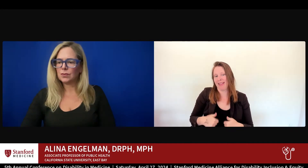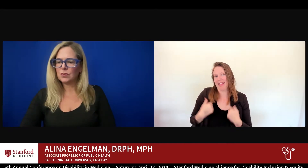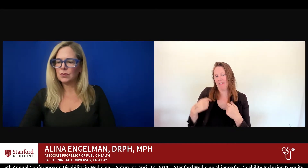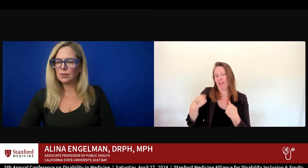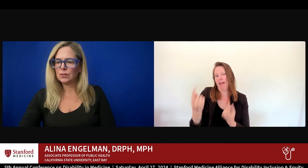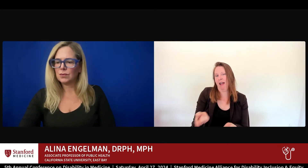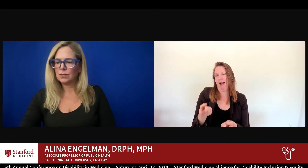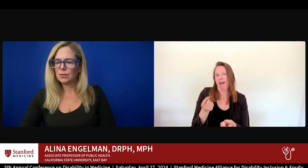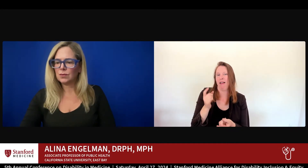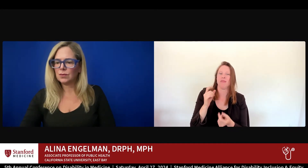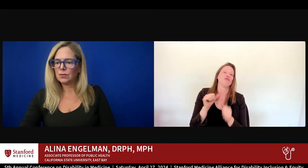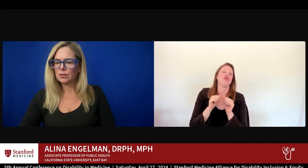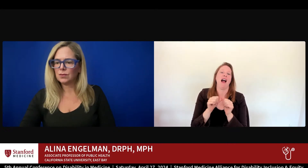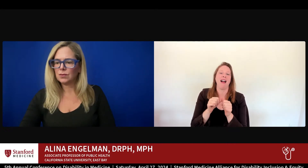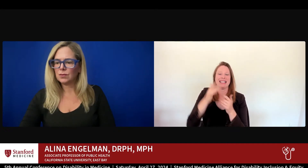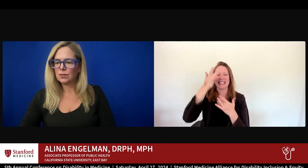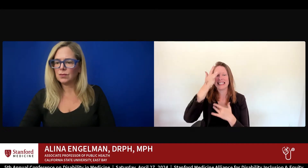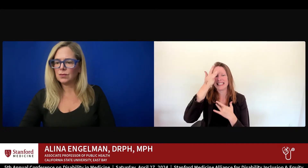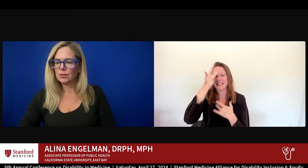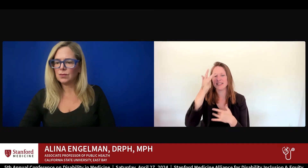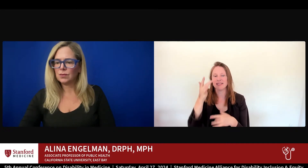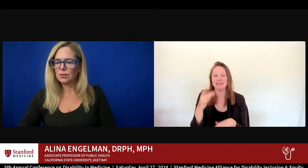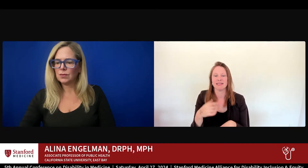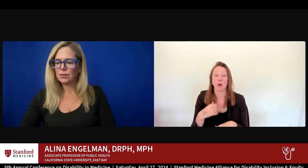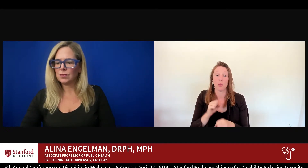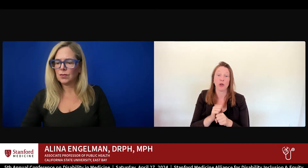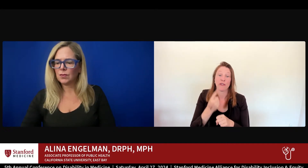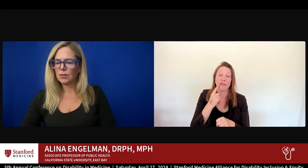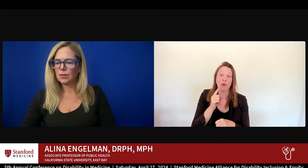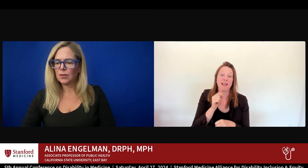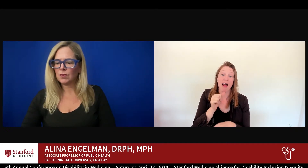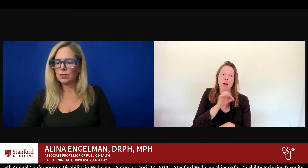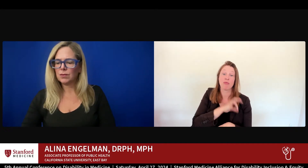space. She also has family members who have lived with chronic illness,